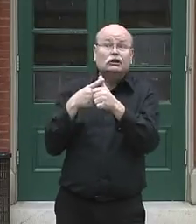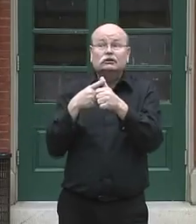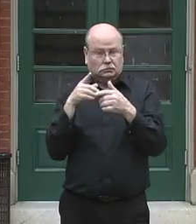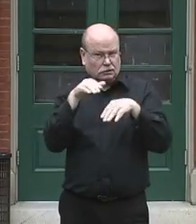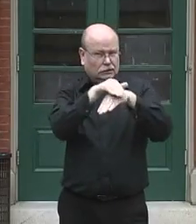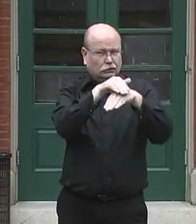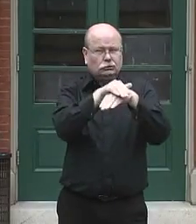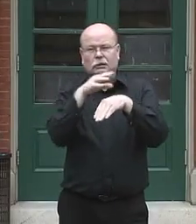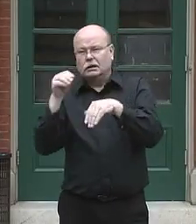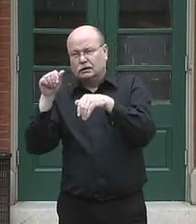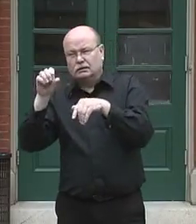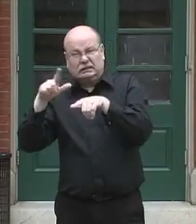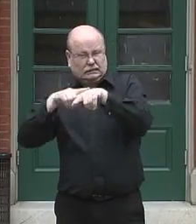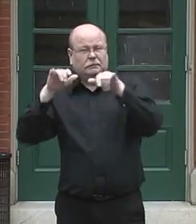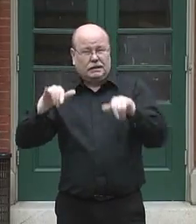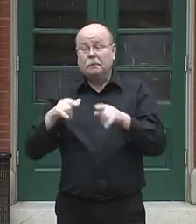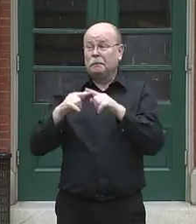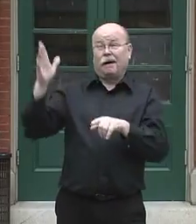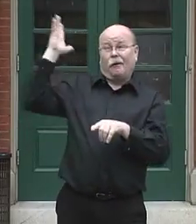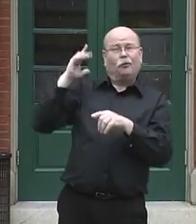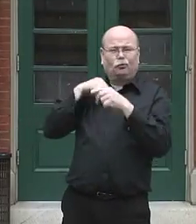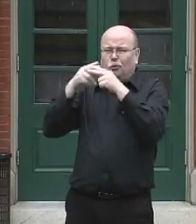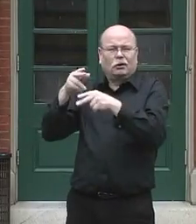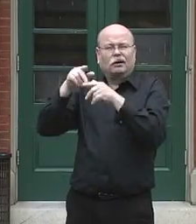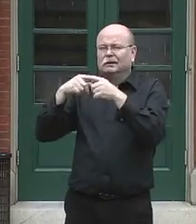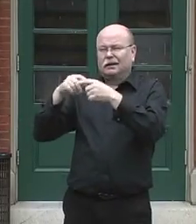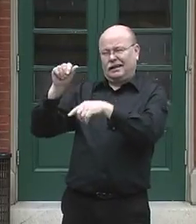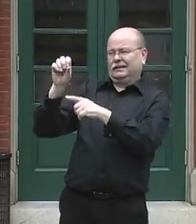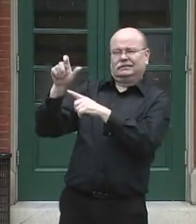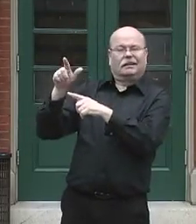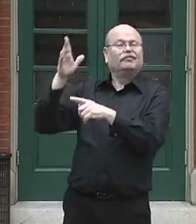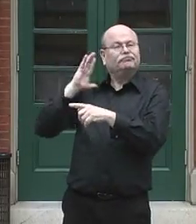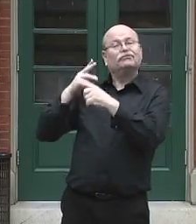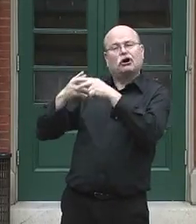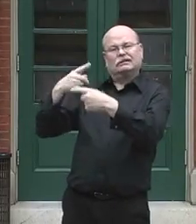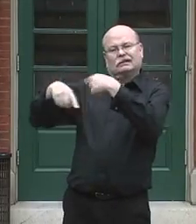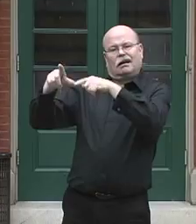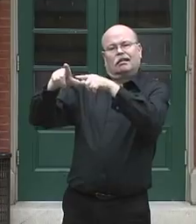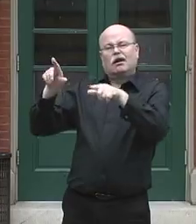He learned English and ASL at the same time. Of course, back then they didn't call it ASL.